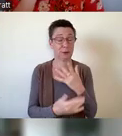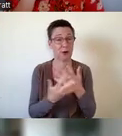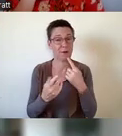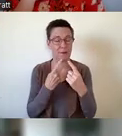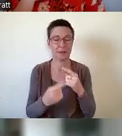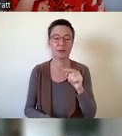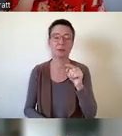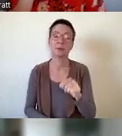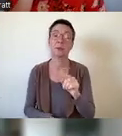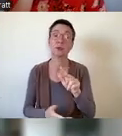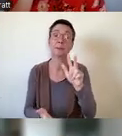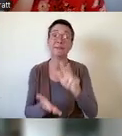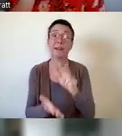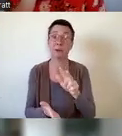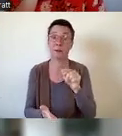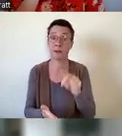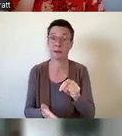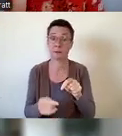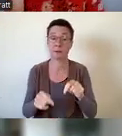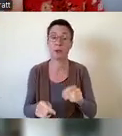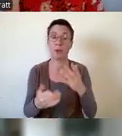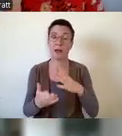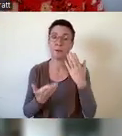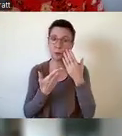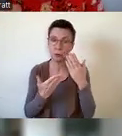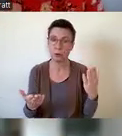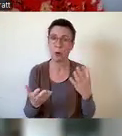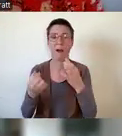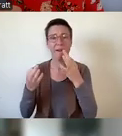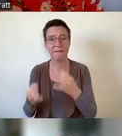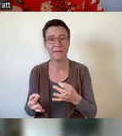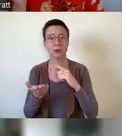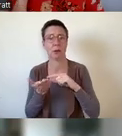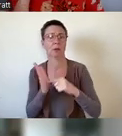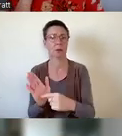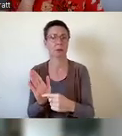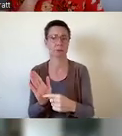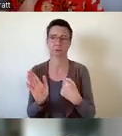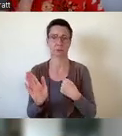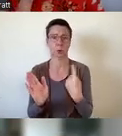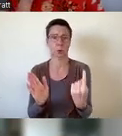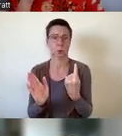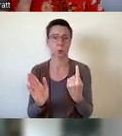To be verified on here, you have to show official documentation. Ideally,